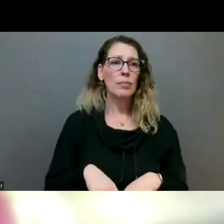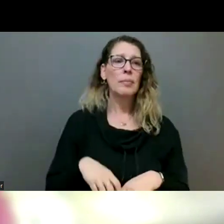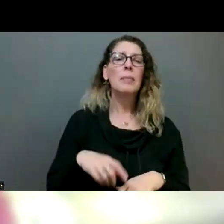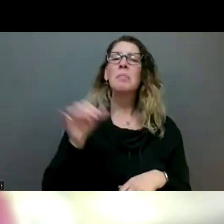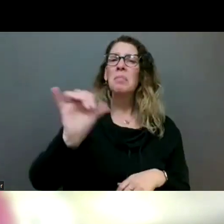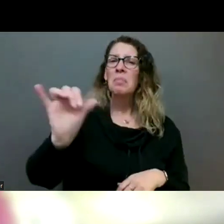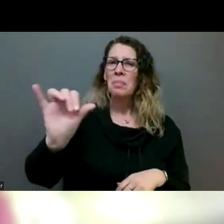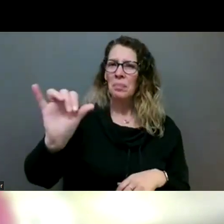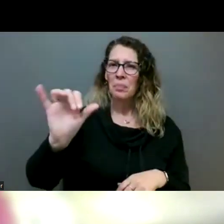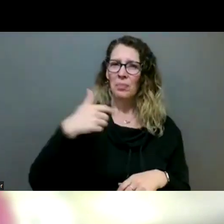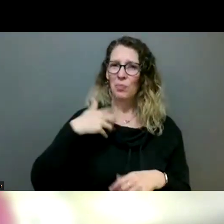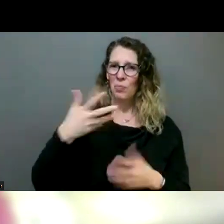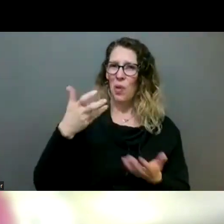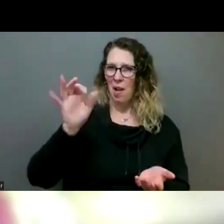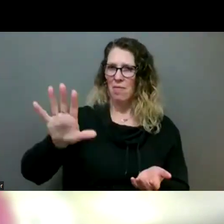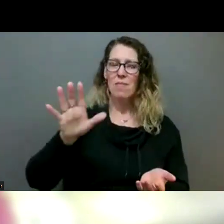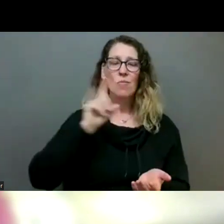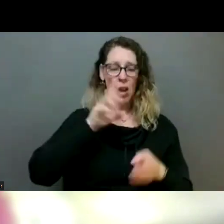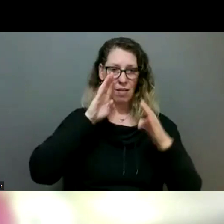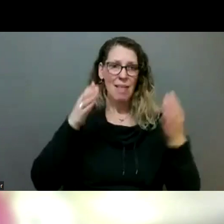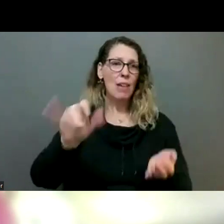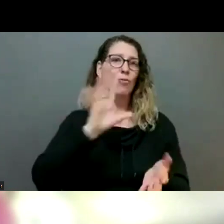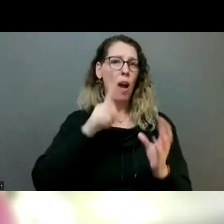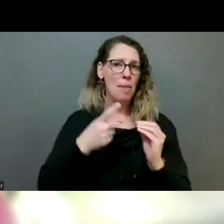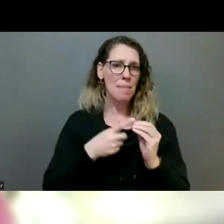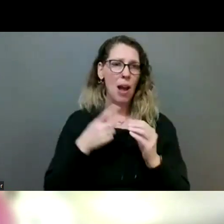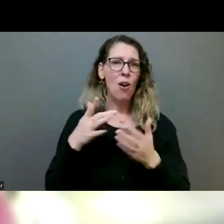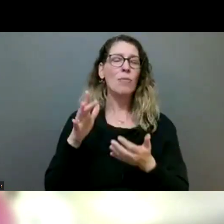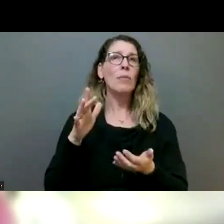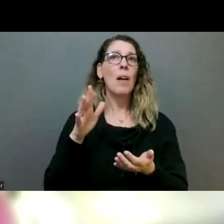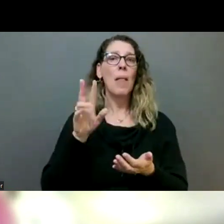too was just really the hone and in on Shelby talked about it earlier, just the voice, so we